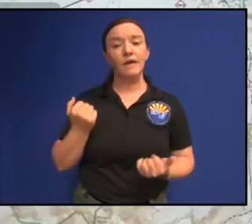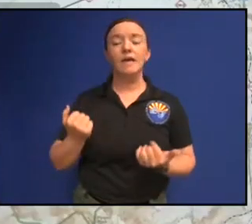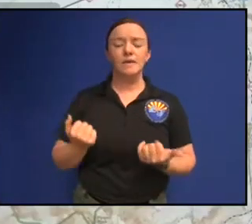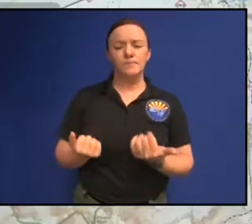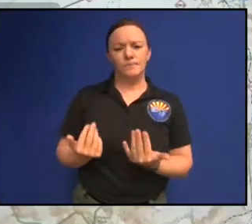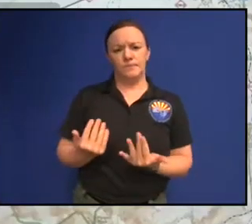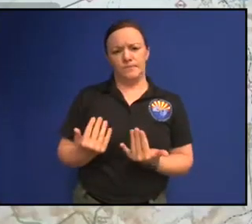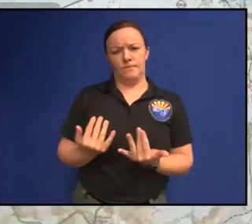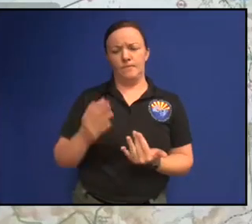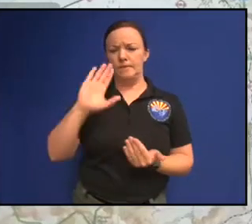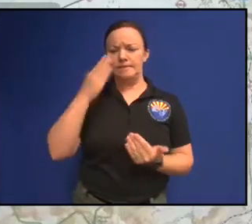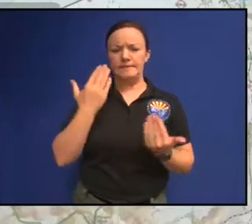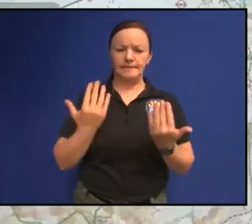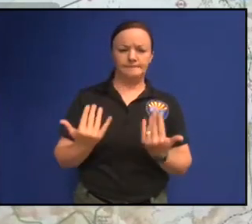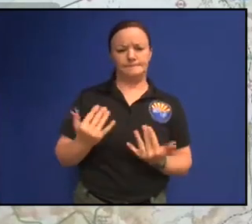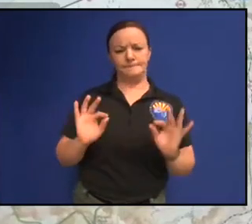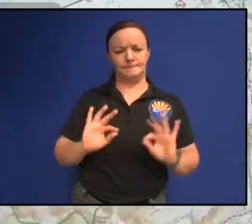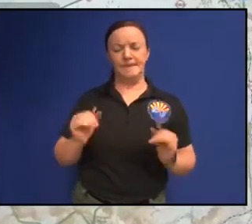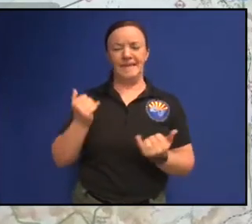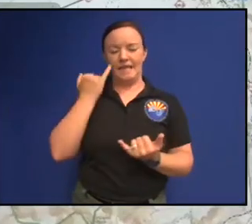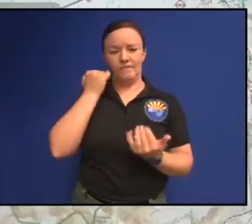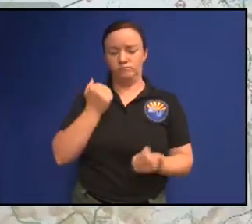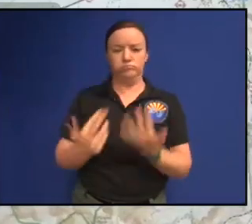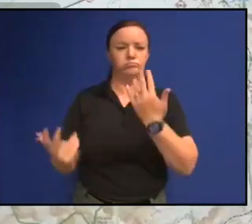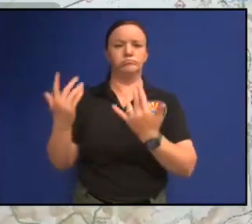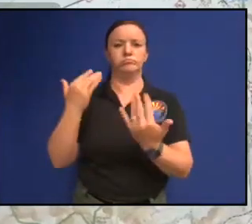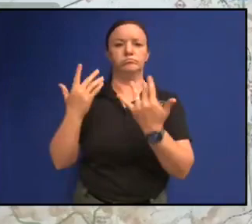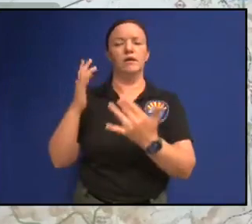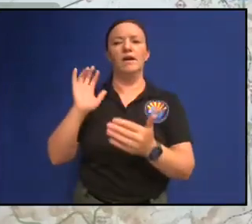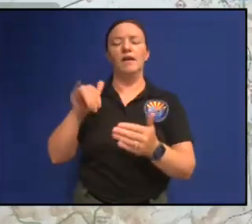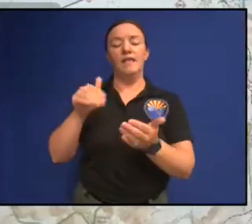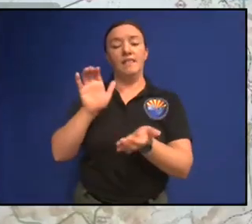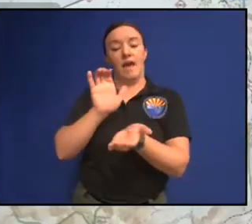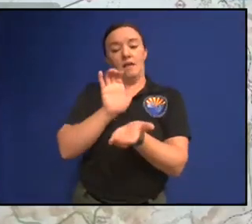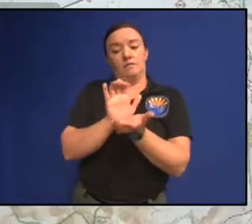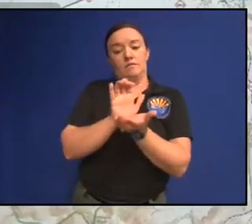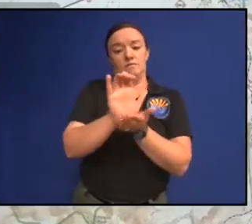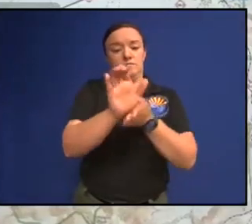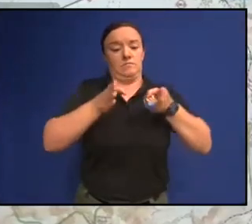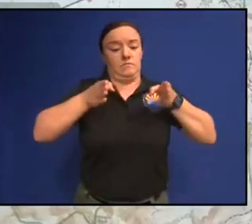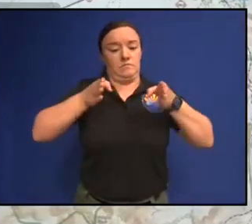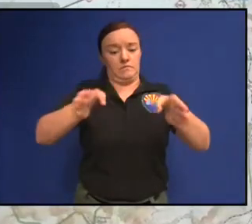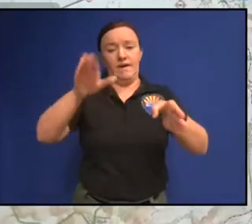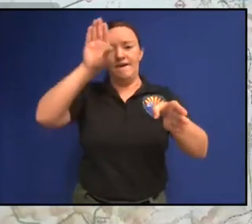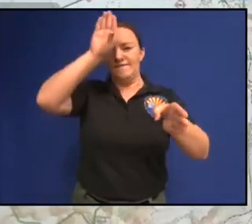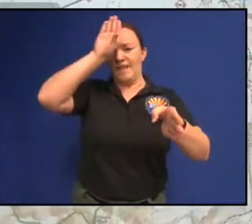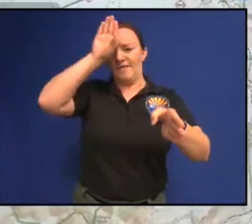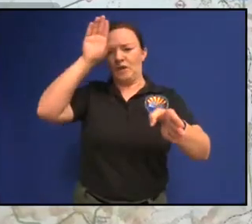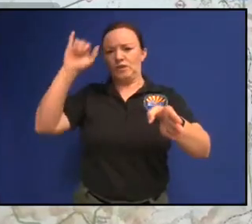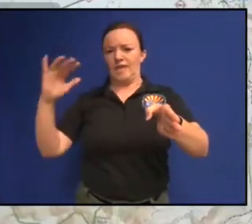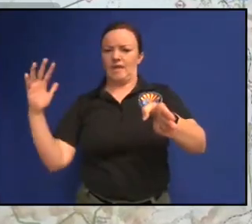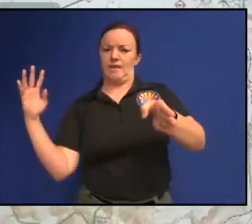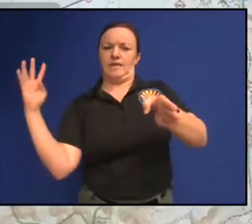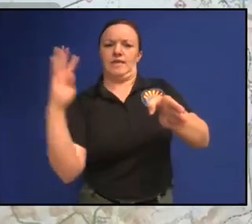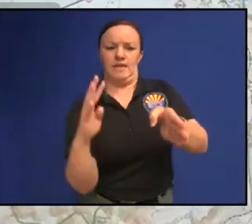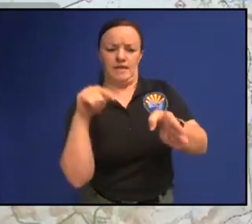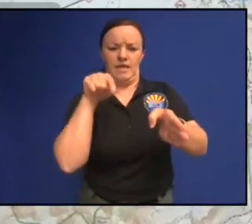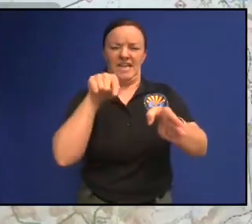PLACE FOR FIREFIGHTERS TO WORK FROM AND ALSO THESE LINES WILL BE USABLE IN THE FUTURE FOR SOME TIME AND